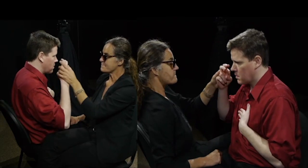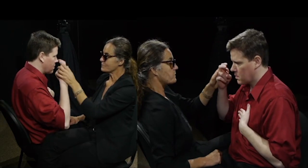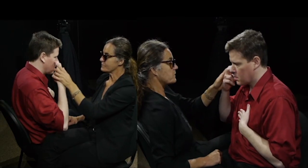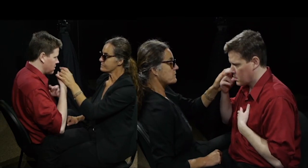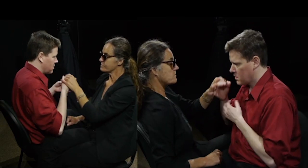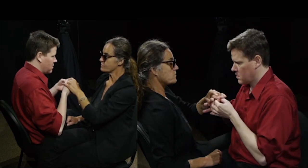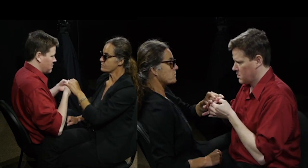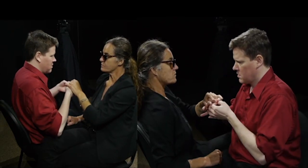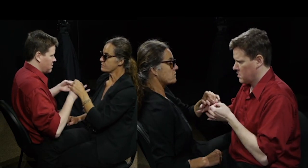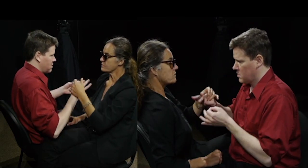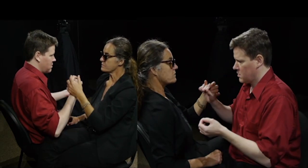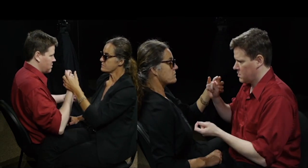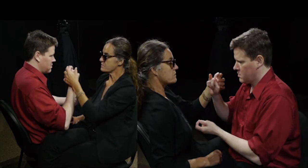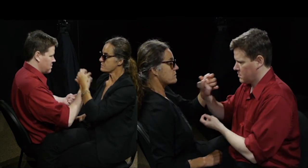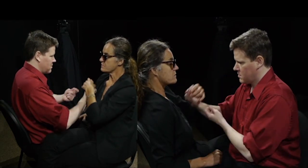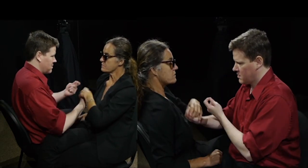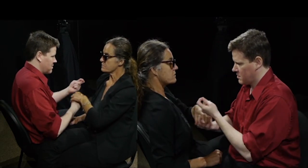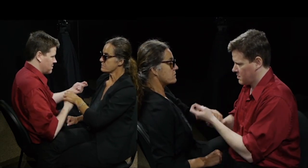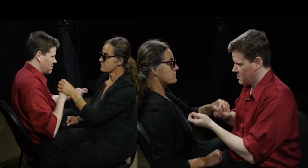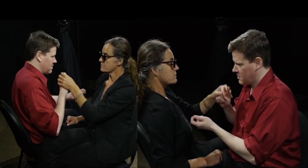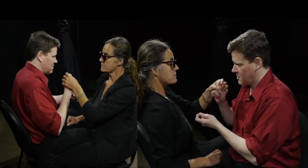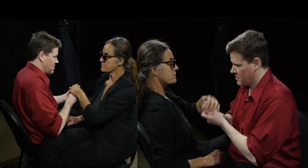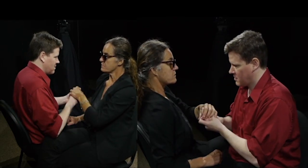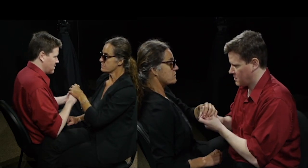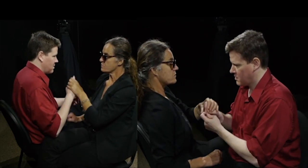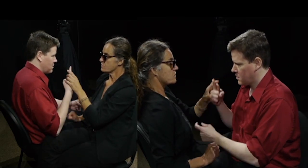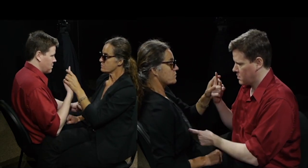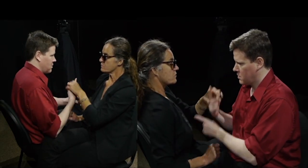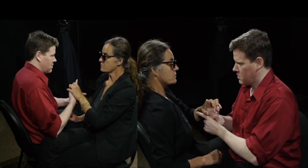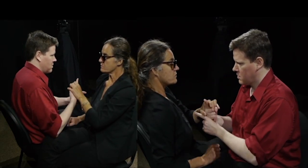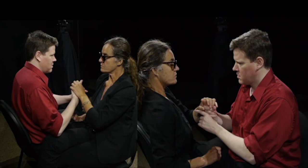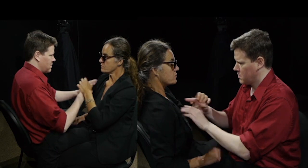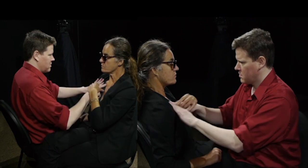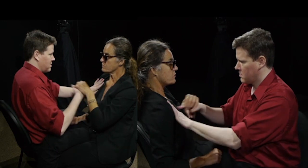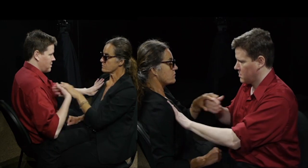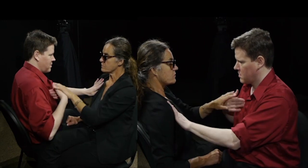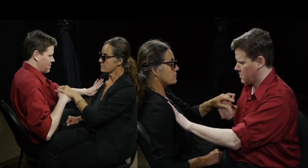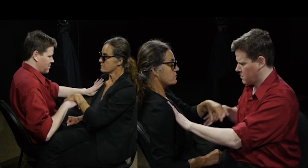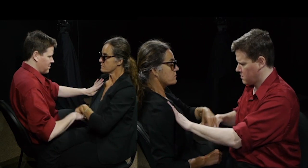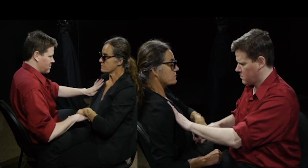Protactile language and its grammatical structures come naturally to us as we relate to each other.